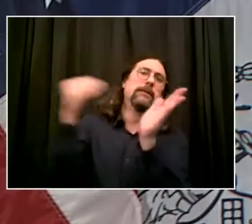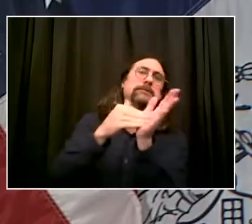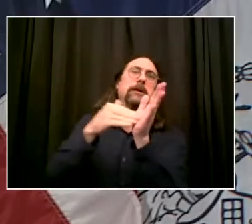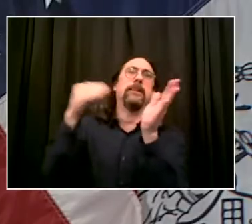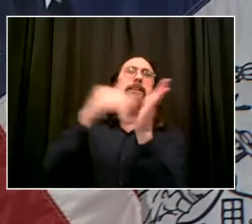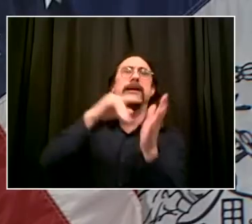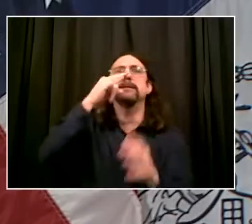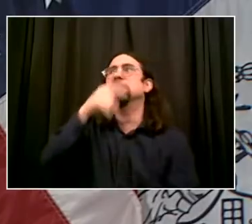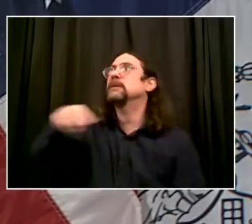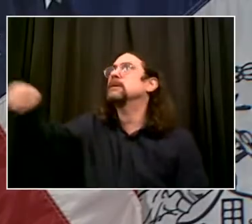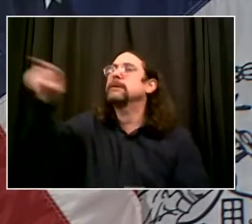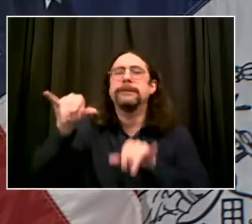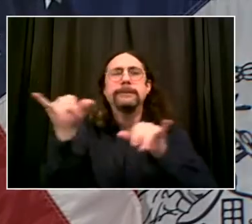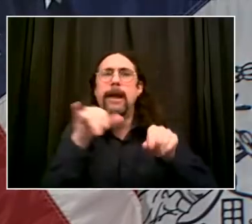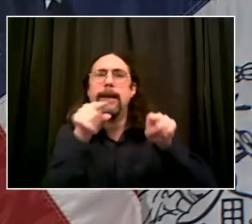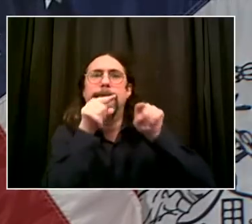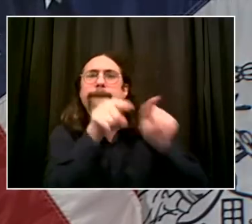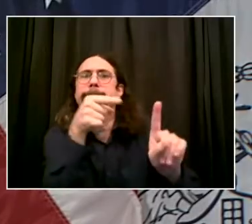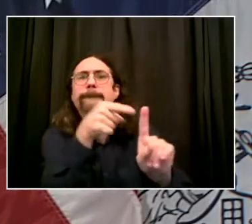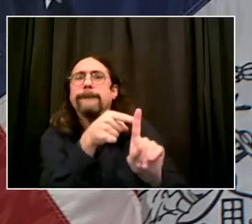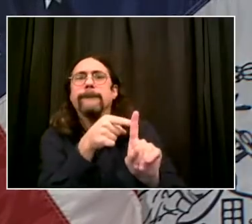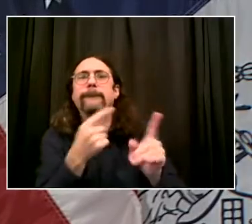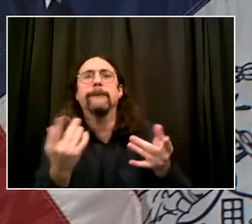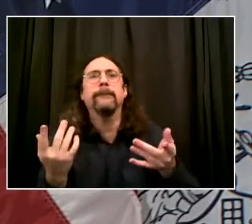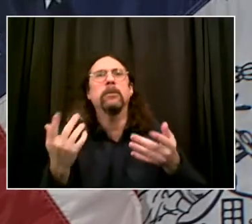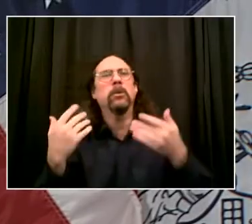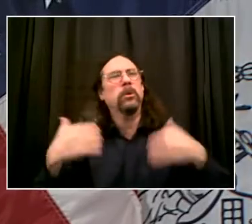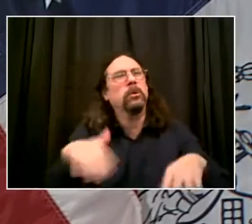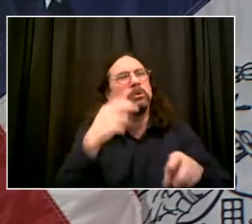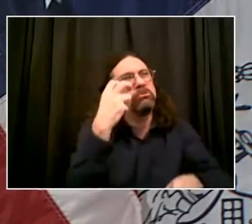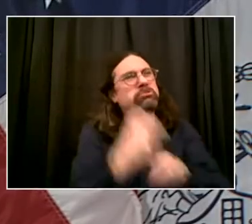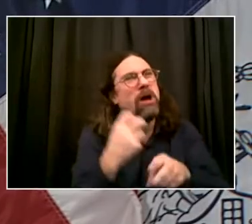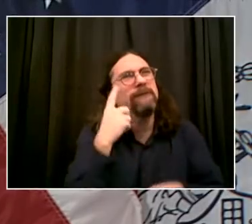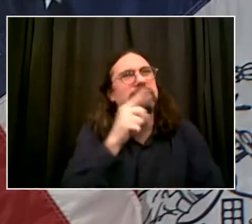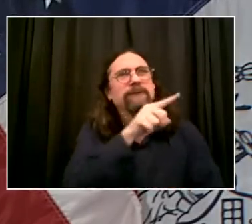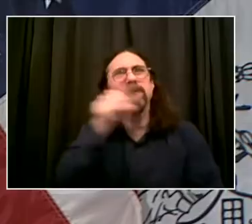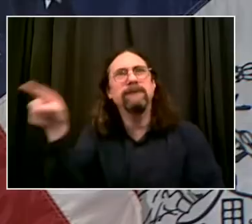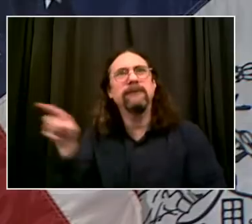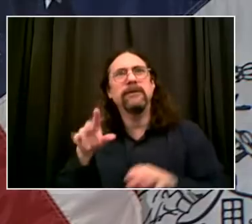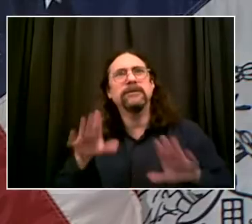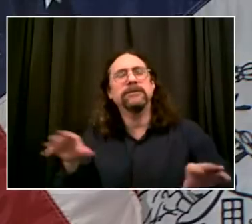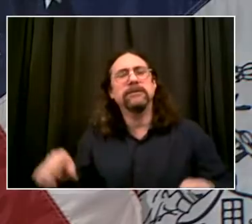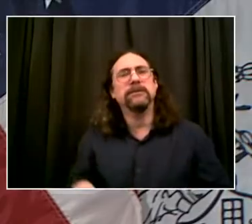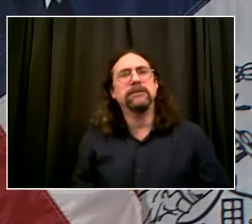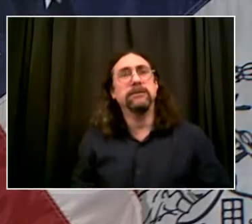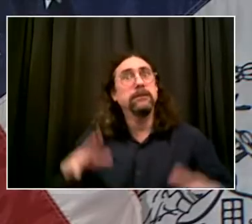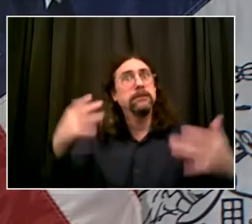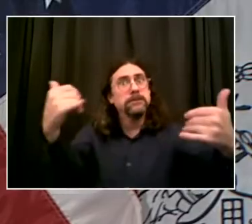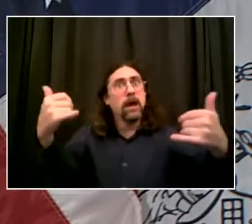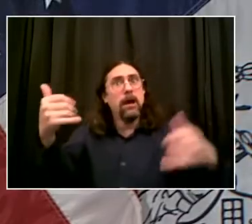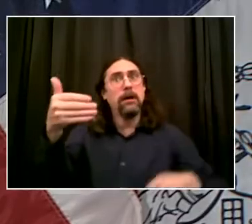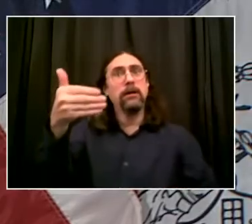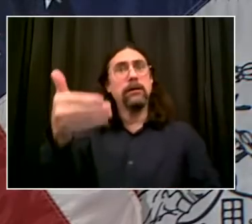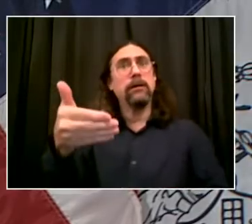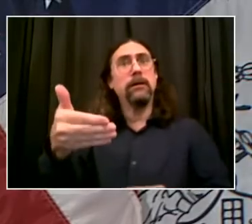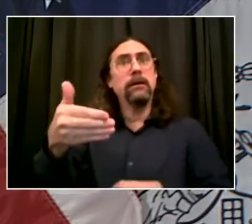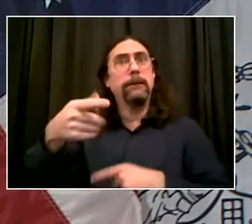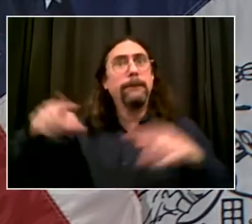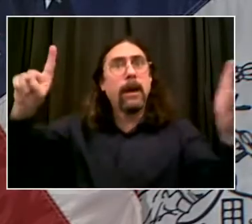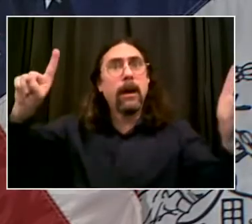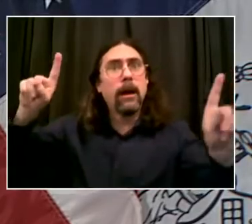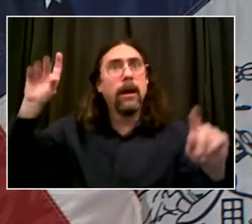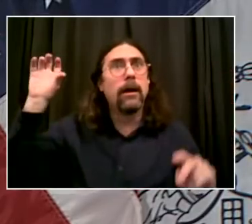THAT'S NOT GOING